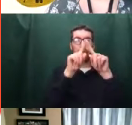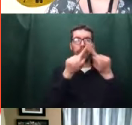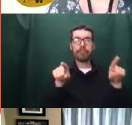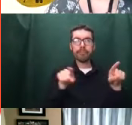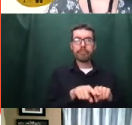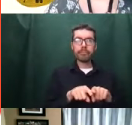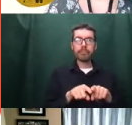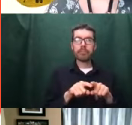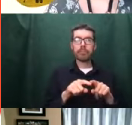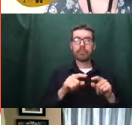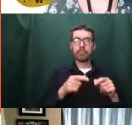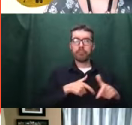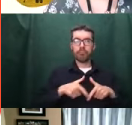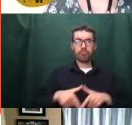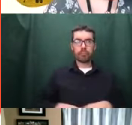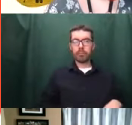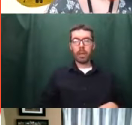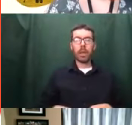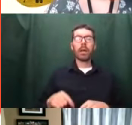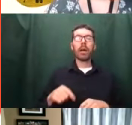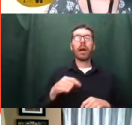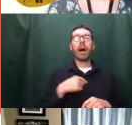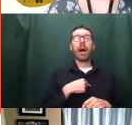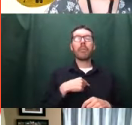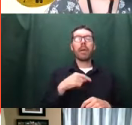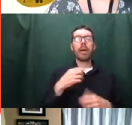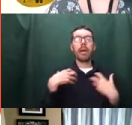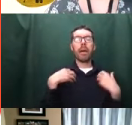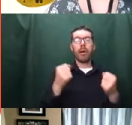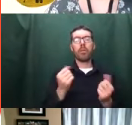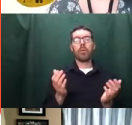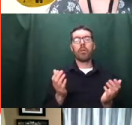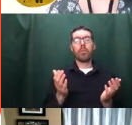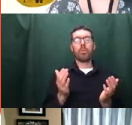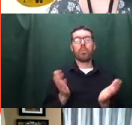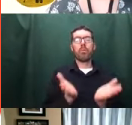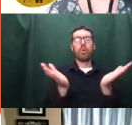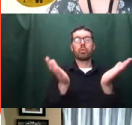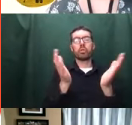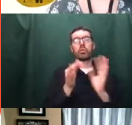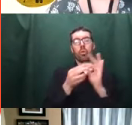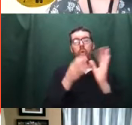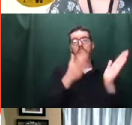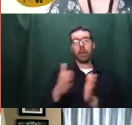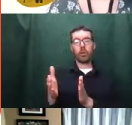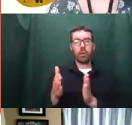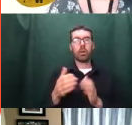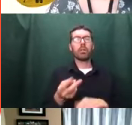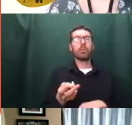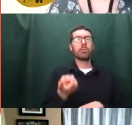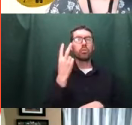I'm, and I am the health promotion coordinator for two offices at Oregon Health Science University.